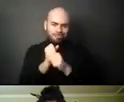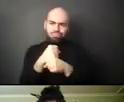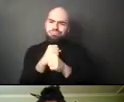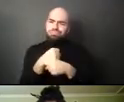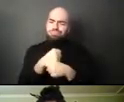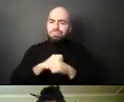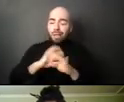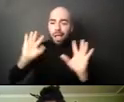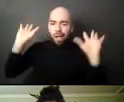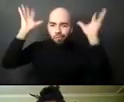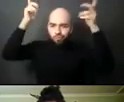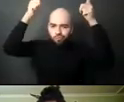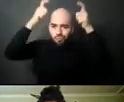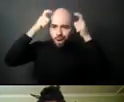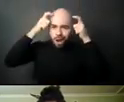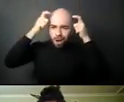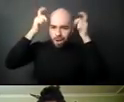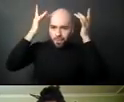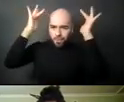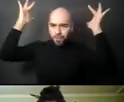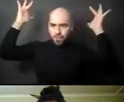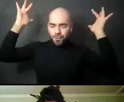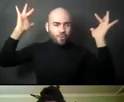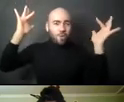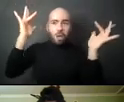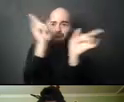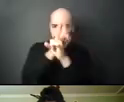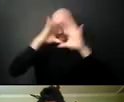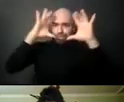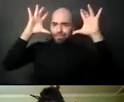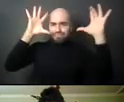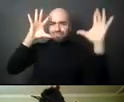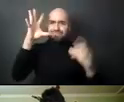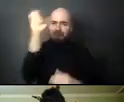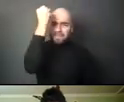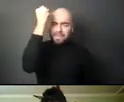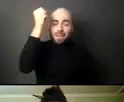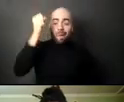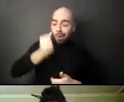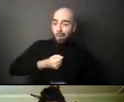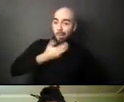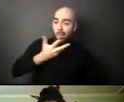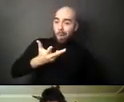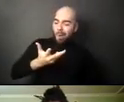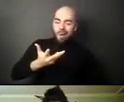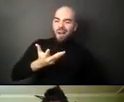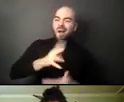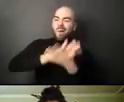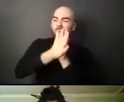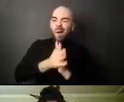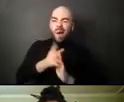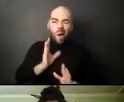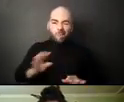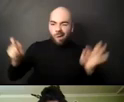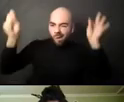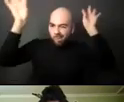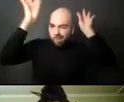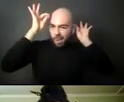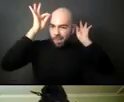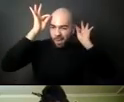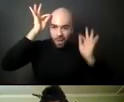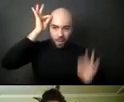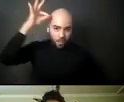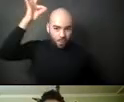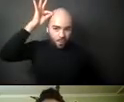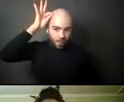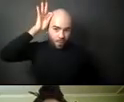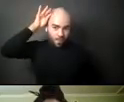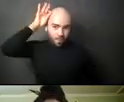And just to say a few 19:17:19 words about Toussaint St. Negritude. 19:17:23 He could not join us, but here is a video of his work.